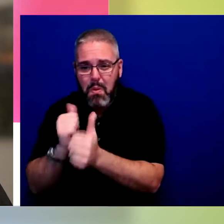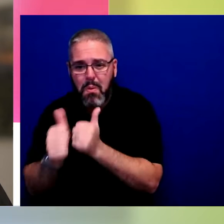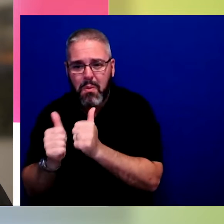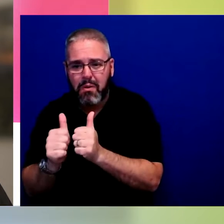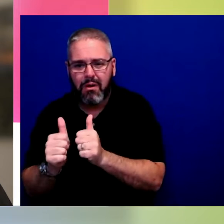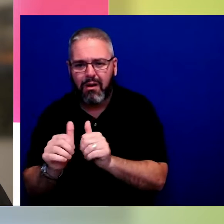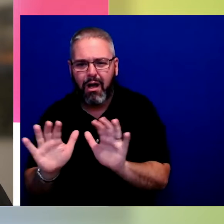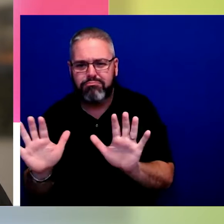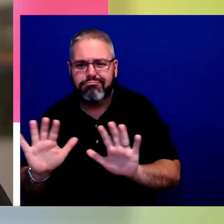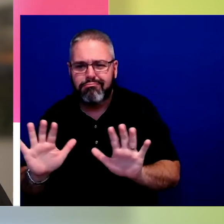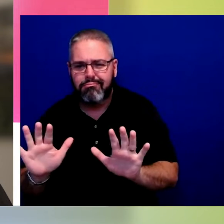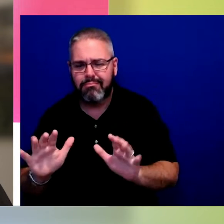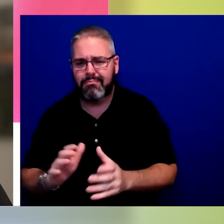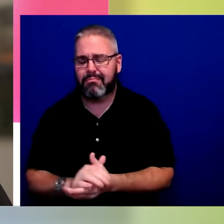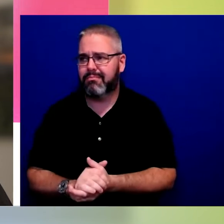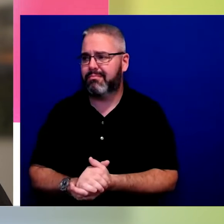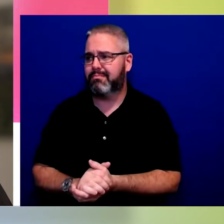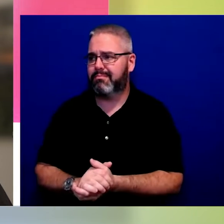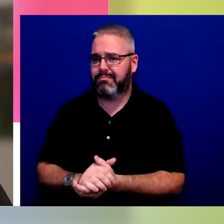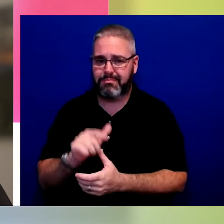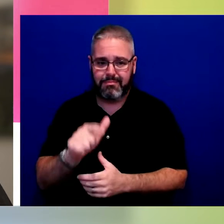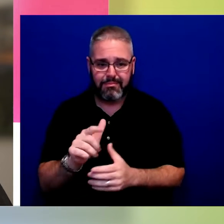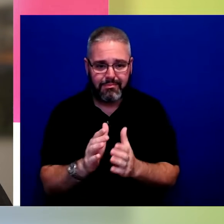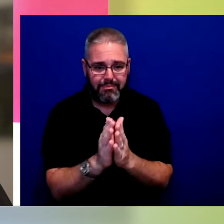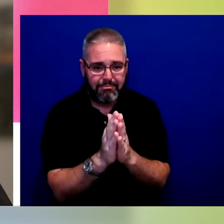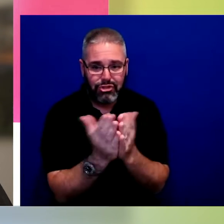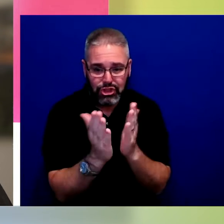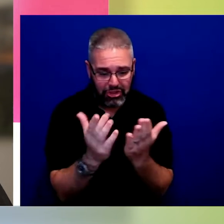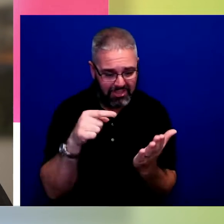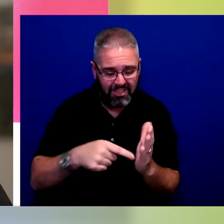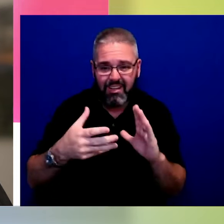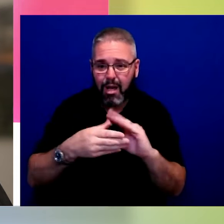and it's not a book about dying,